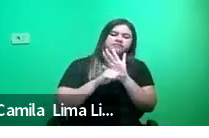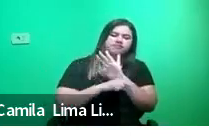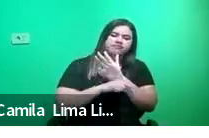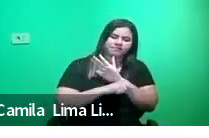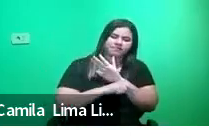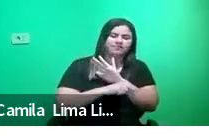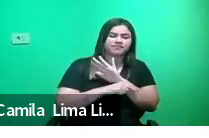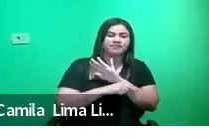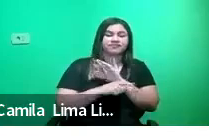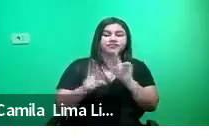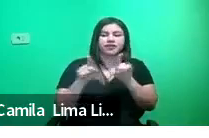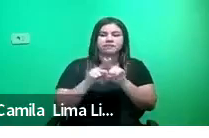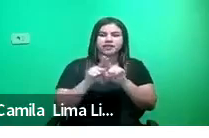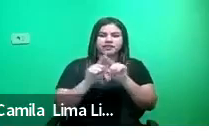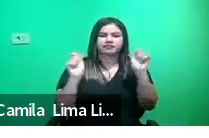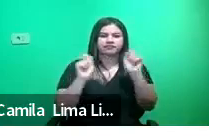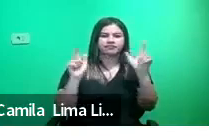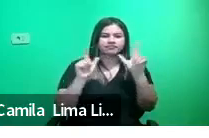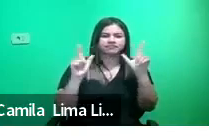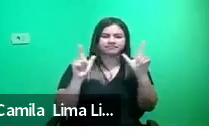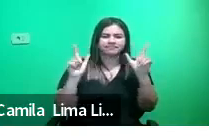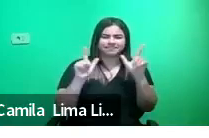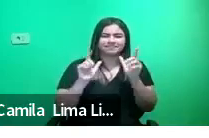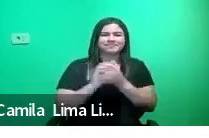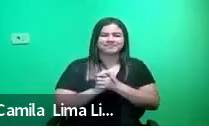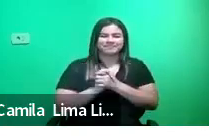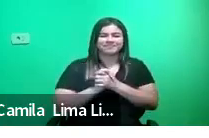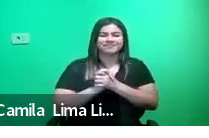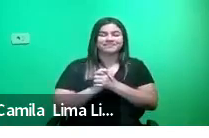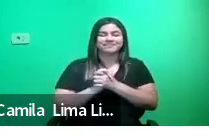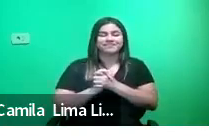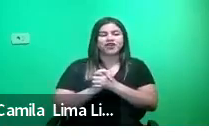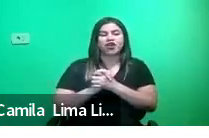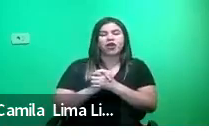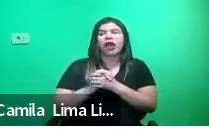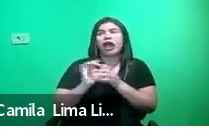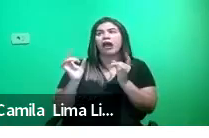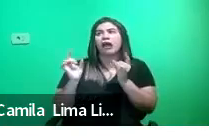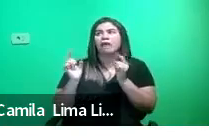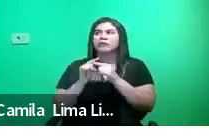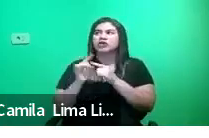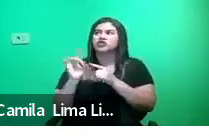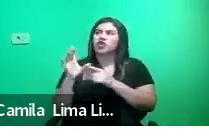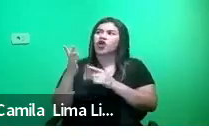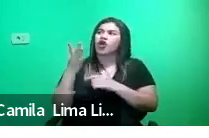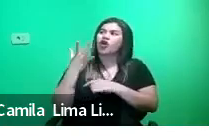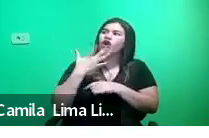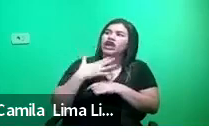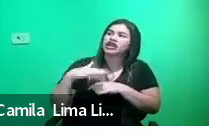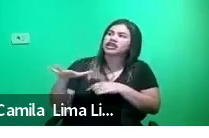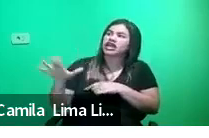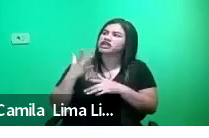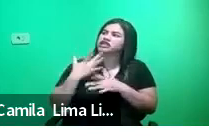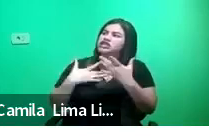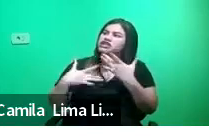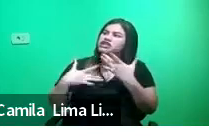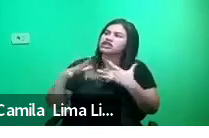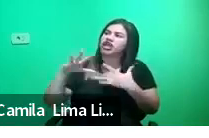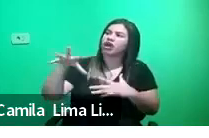and self-regulation of attention. and not and not to the infant's desire to bring the object to him to him or herself to him or herself. You know the words index finger